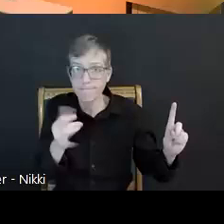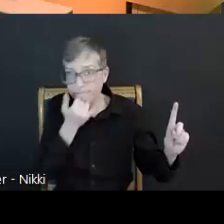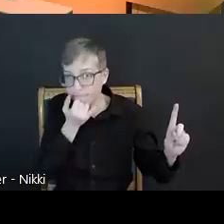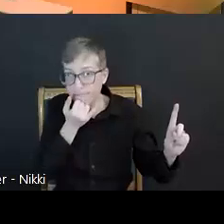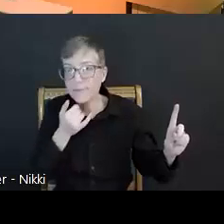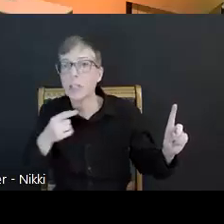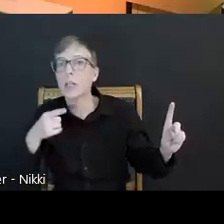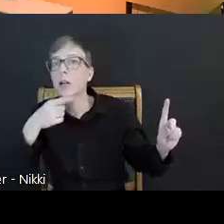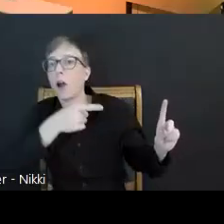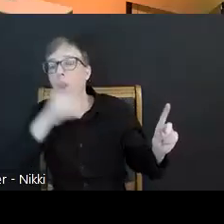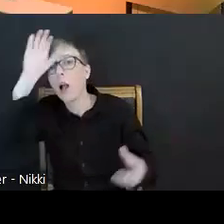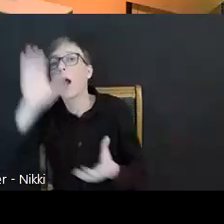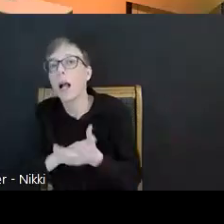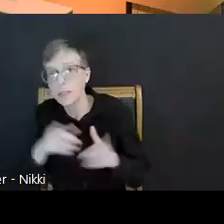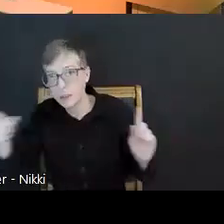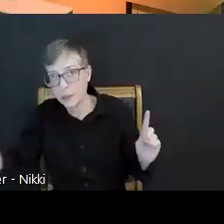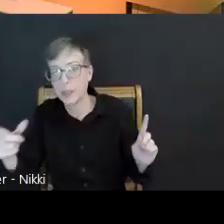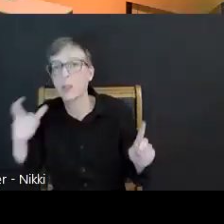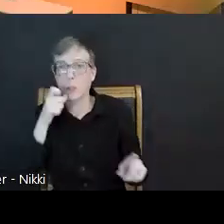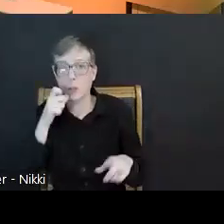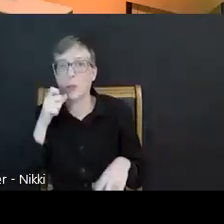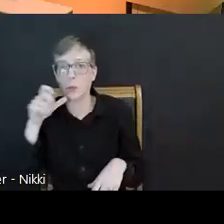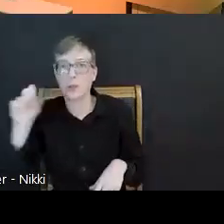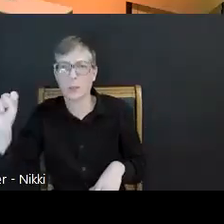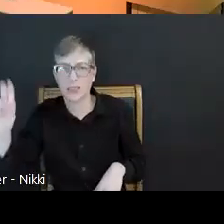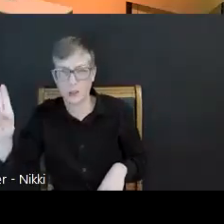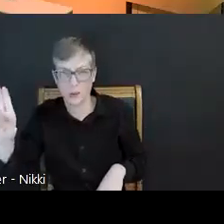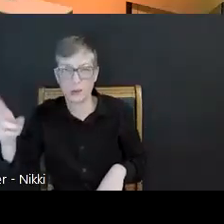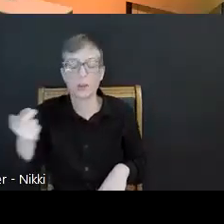back so just being very conscious of what we're writing there's a lot of power in our